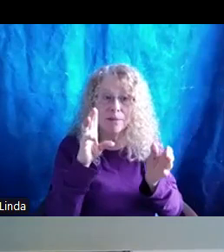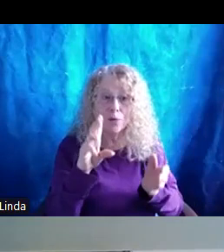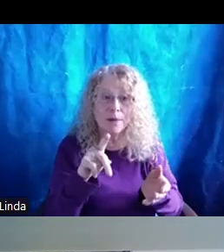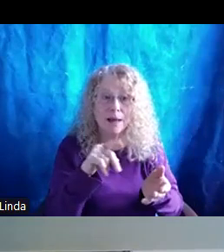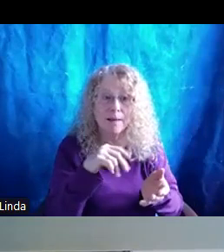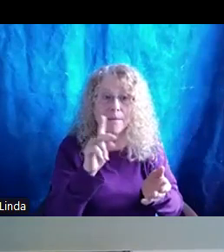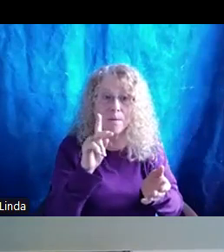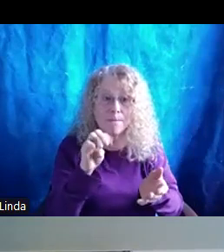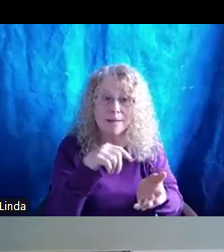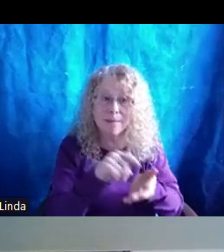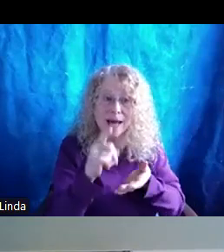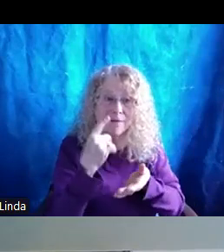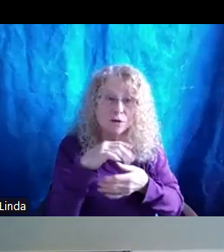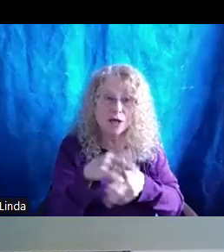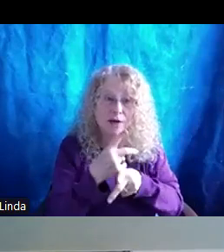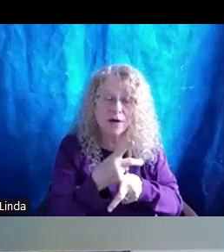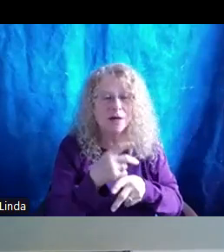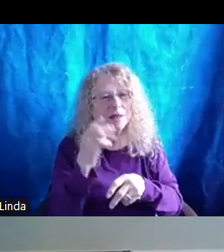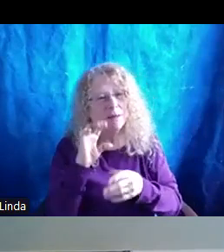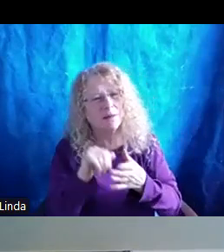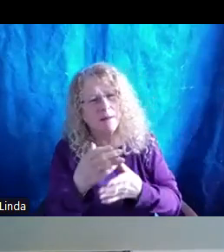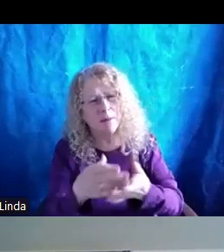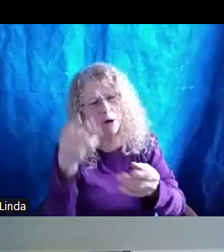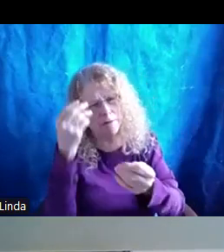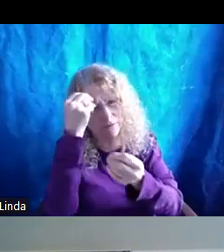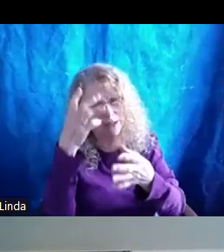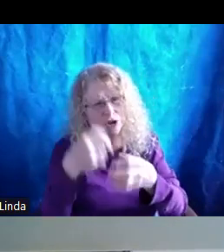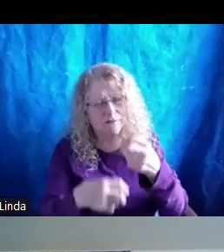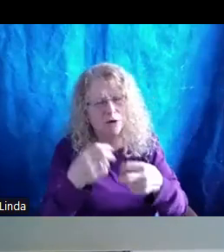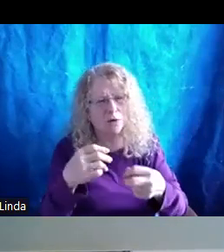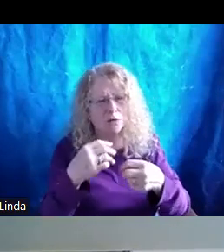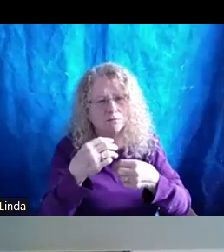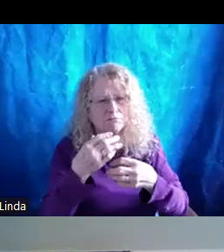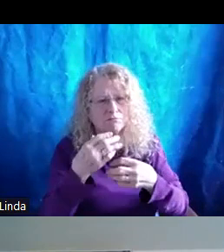IT SEEMS LIKE THAT PIECE OF INFORMATION IS HAVING A HARD TIME GETTING ALL THE WAY THROUGH TO FOLKS.